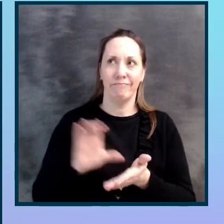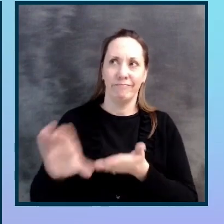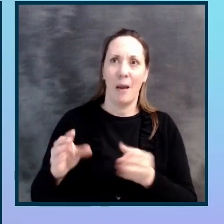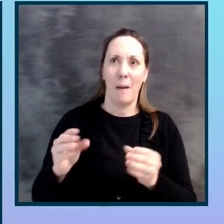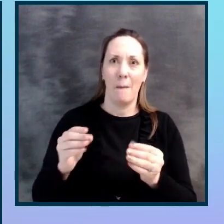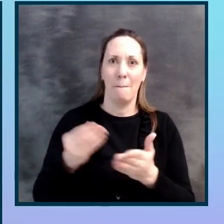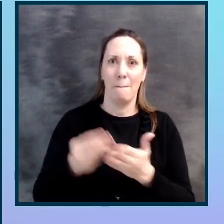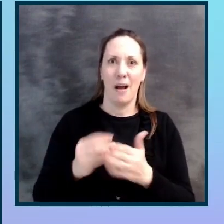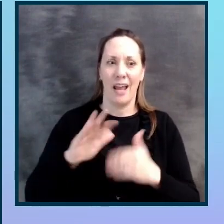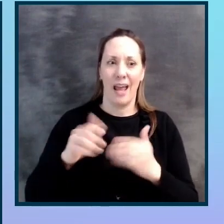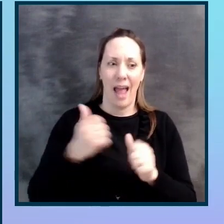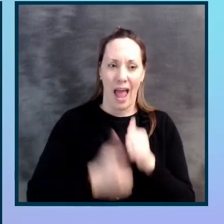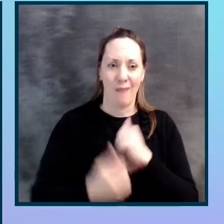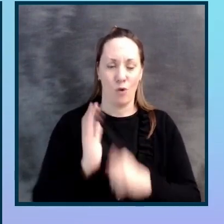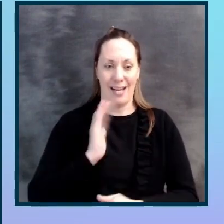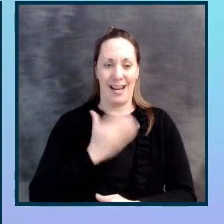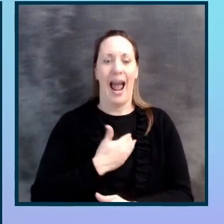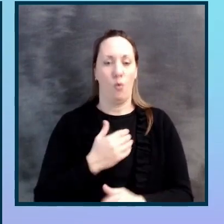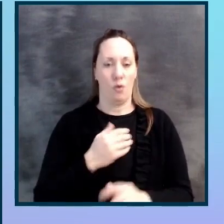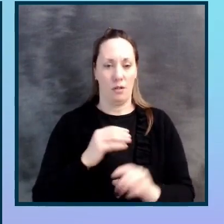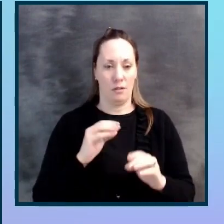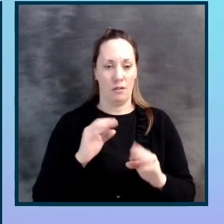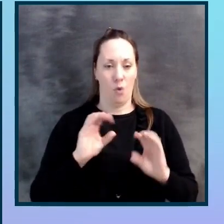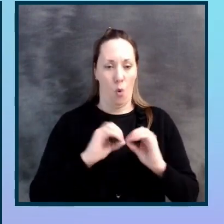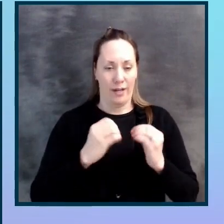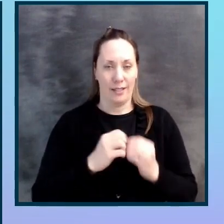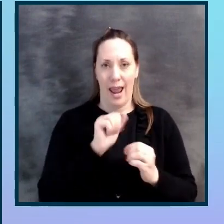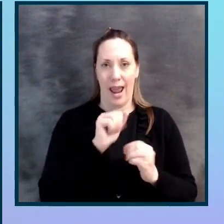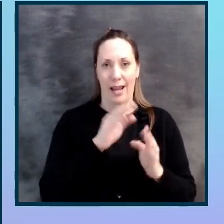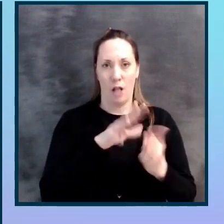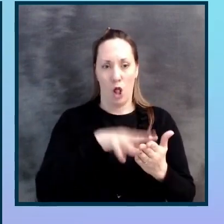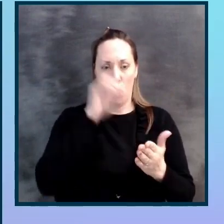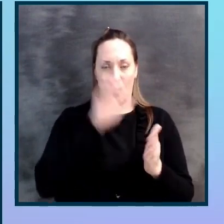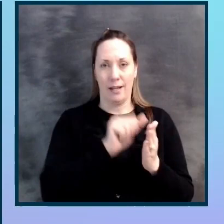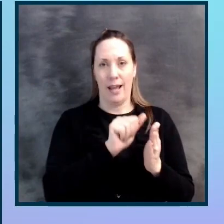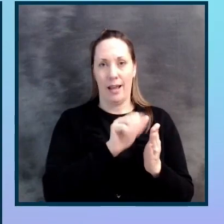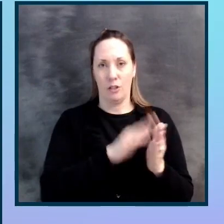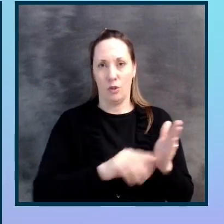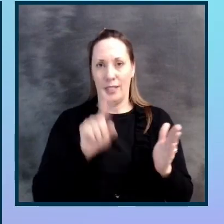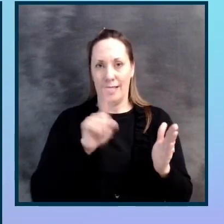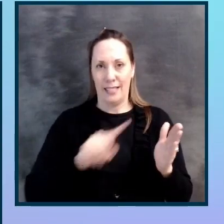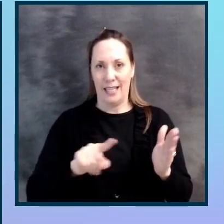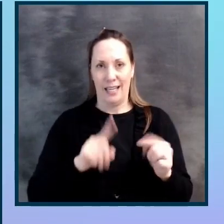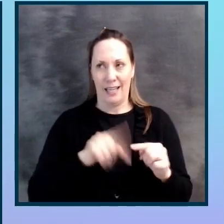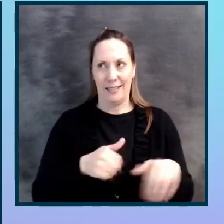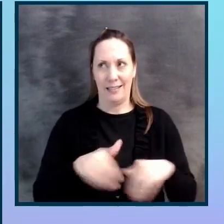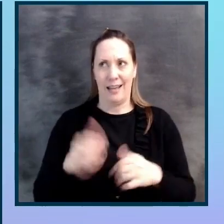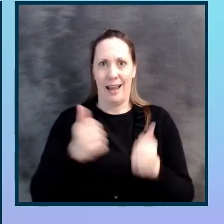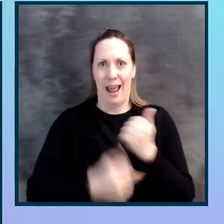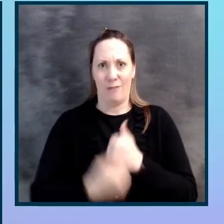So we try to get a handful of members from different departments to do the training,